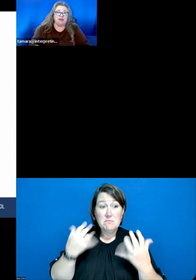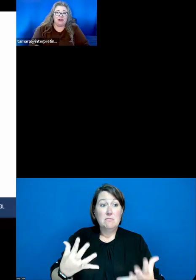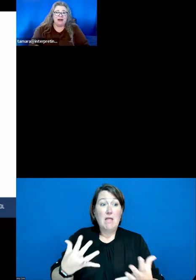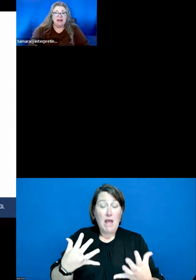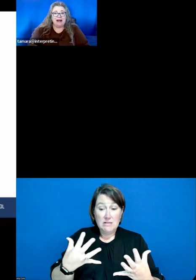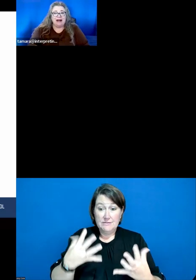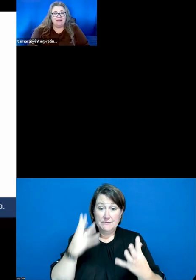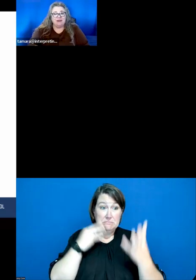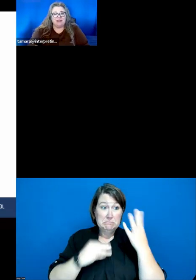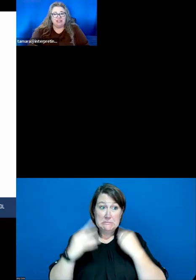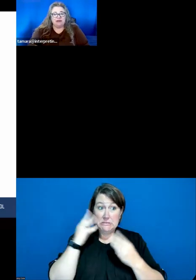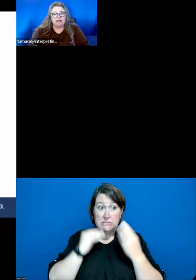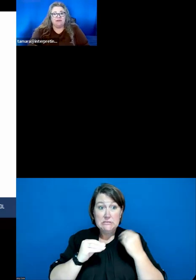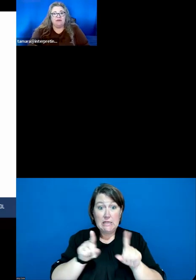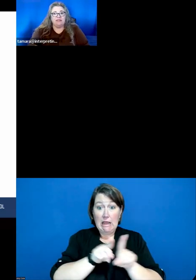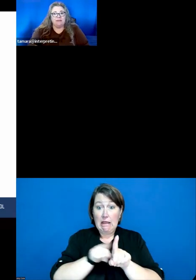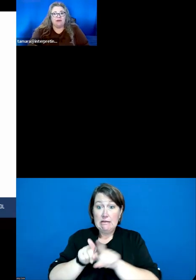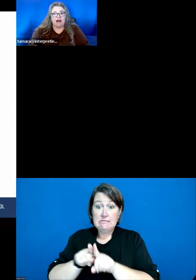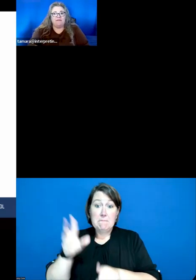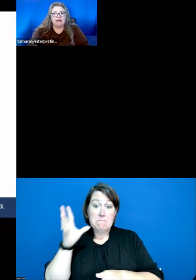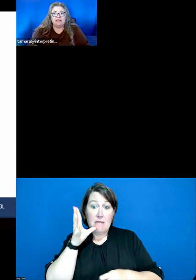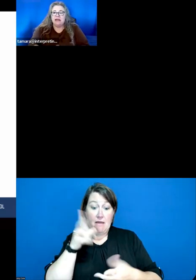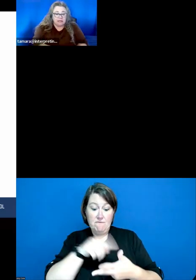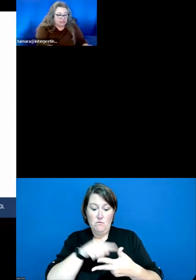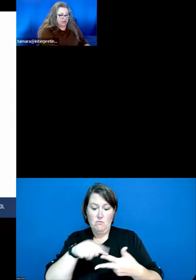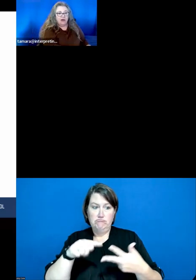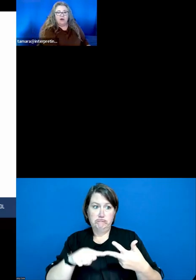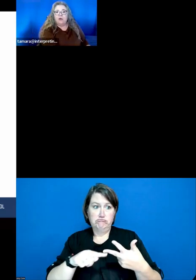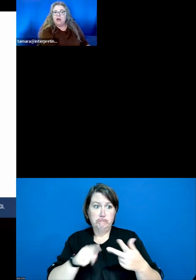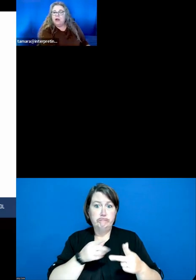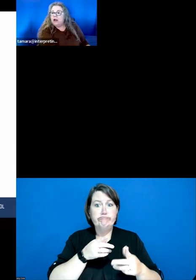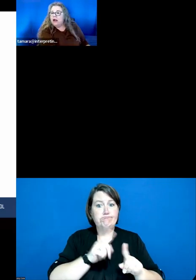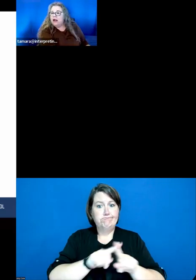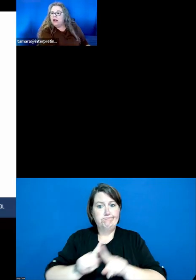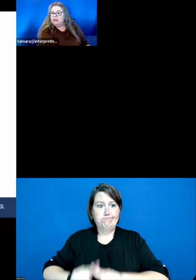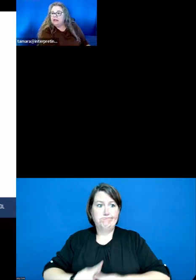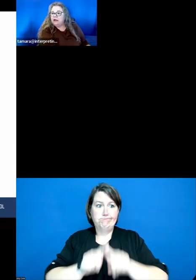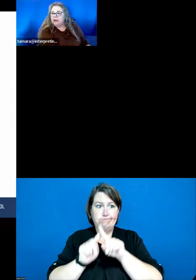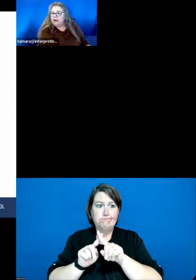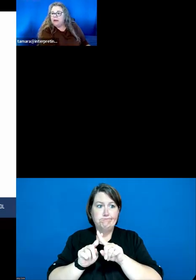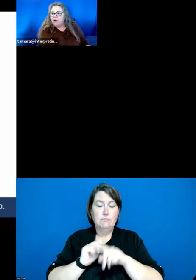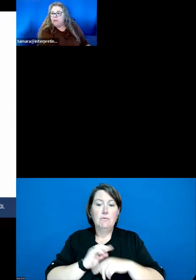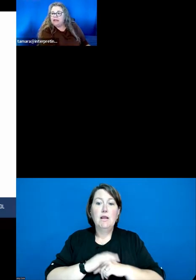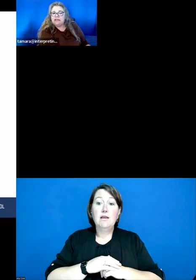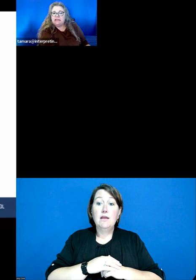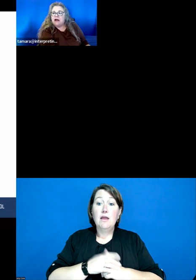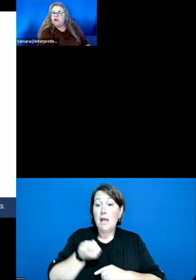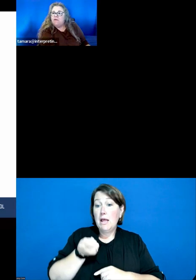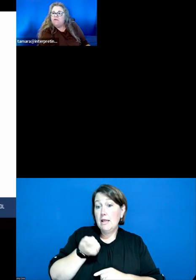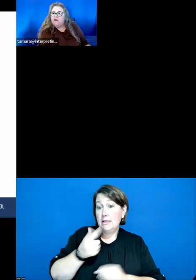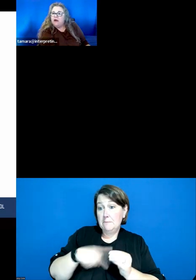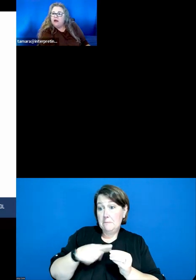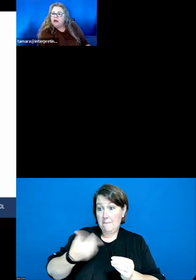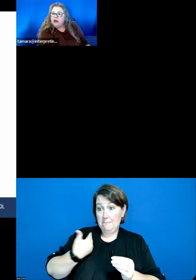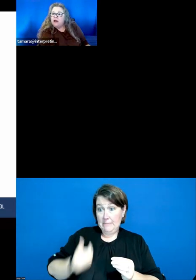a mother for these three different demographics. So a little bit about myself.